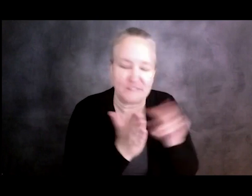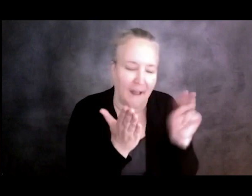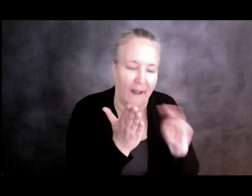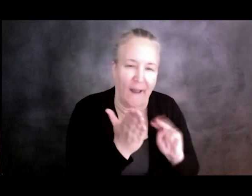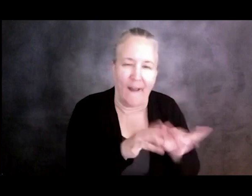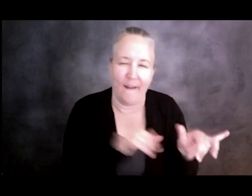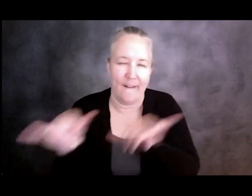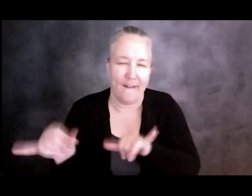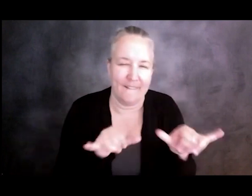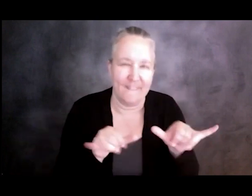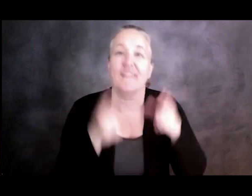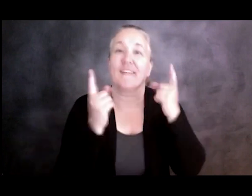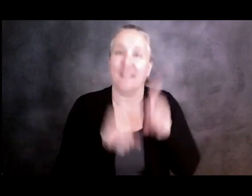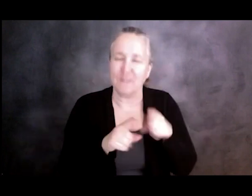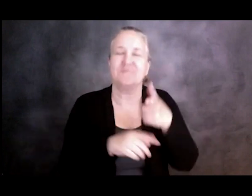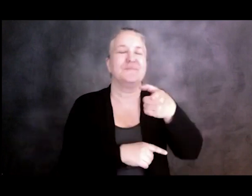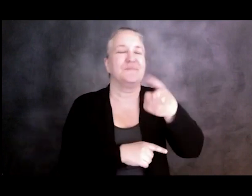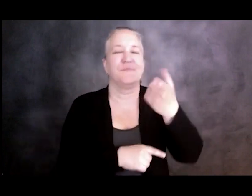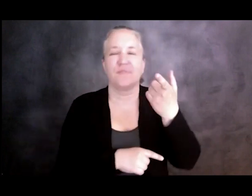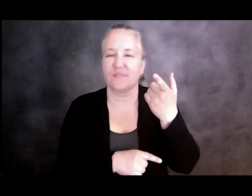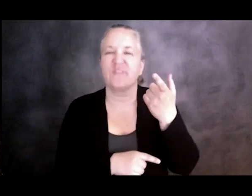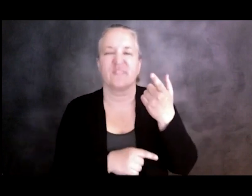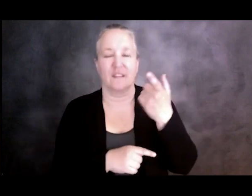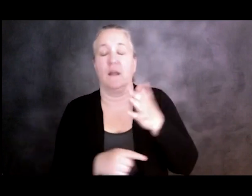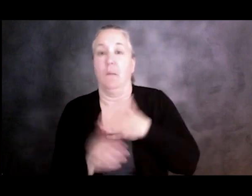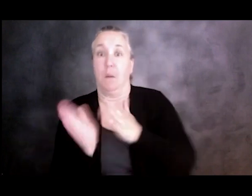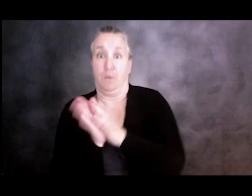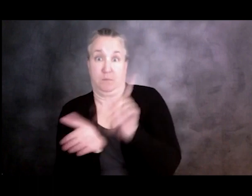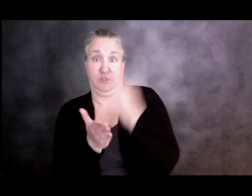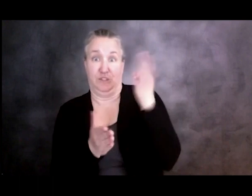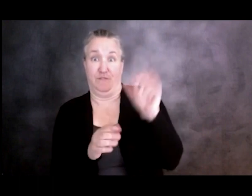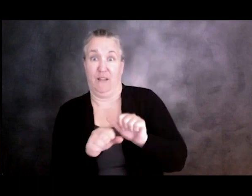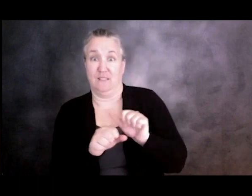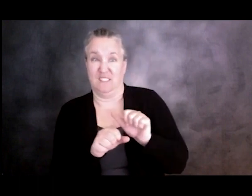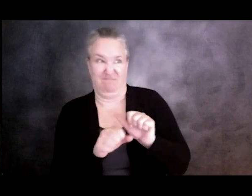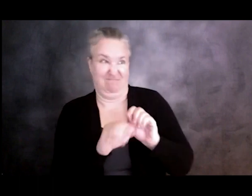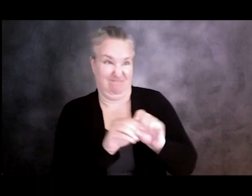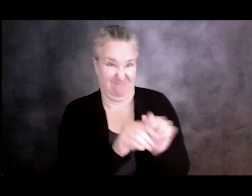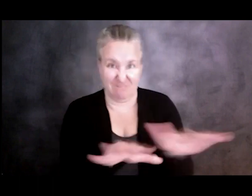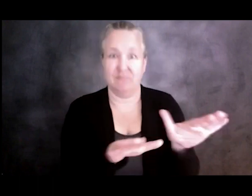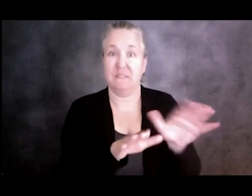But then I did a French-- then The Committed was released in France, and I did an event. And the interviewer was like, you know,